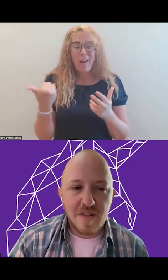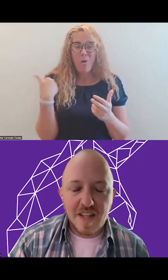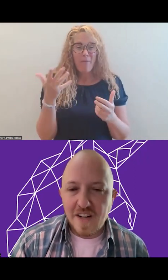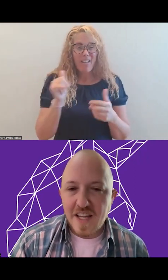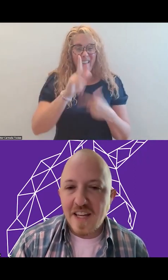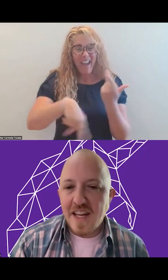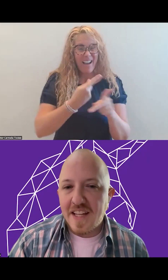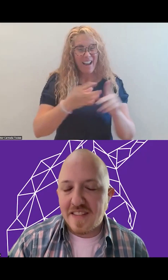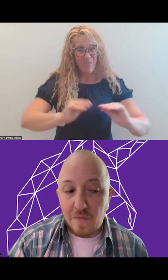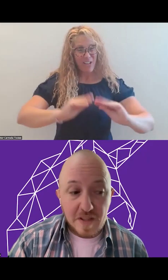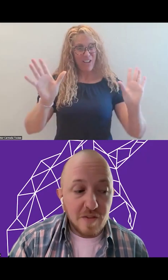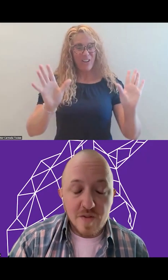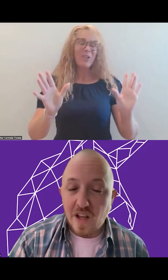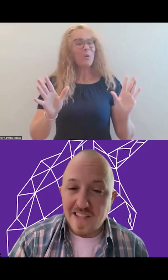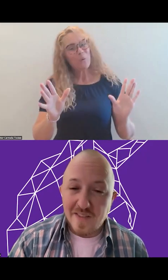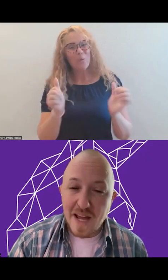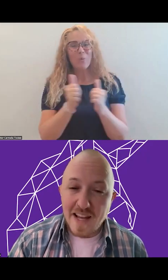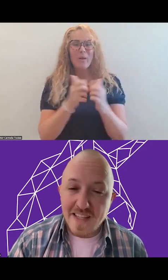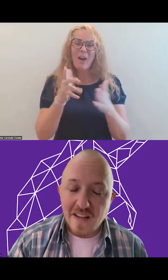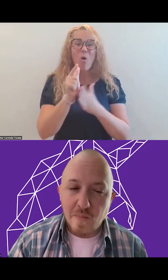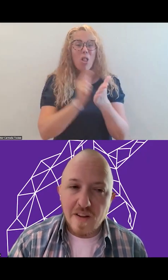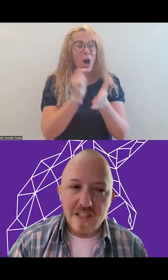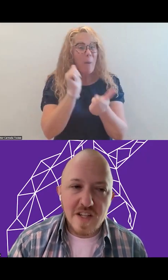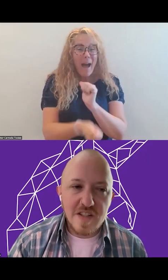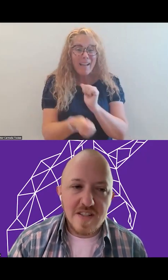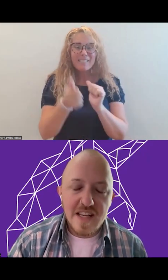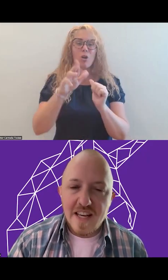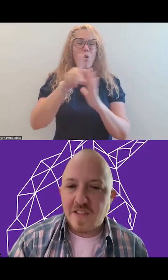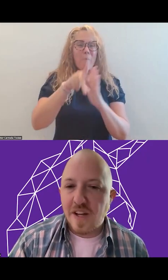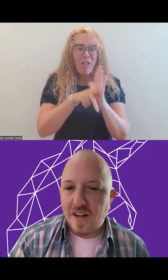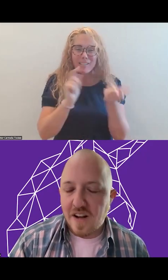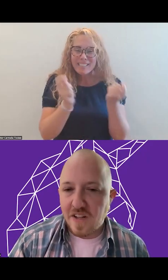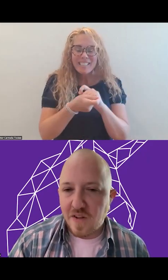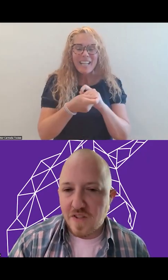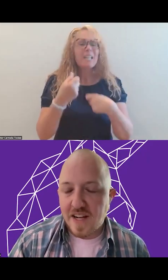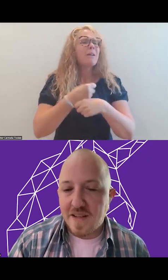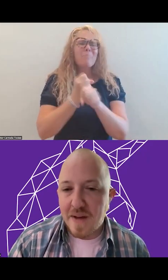CLARITY AND WITHOUT THOSE LAWS PASSING OR POLICY CHANGES, IT IS CREATED ENOUGH CONFUSION THAT IT IS IMPACTING HEALTH AND IMPACTING